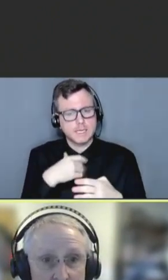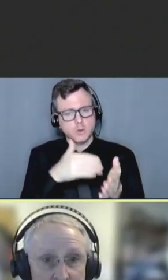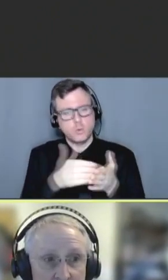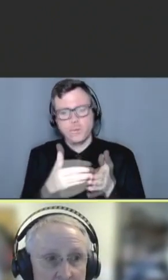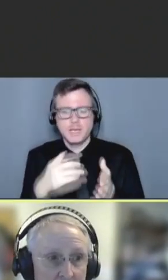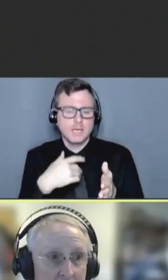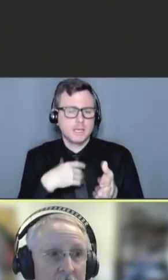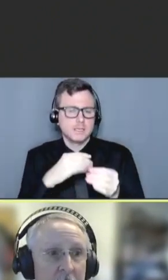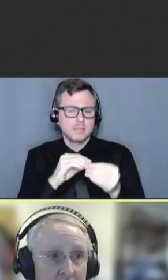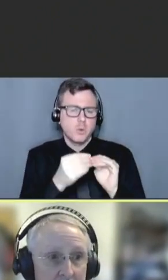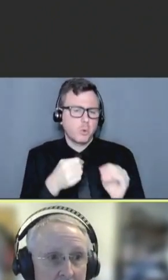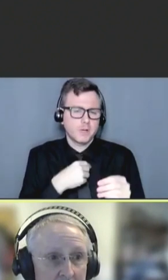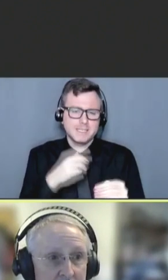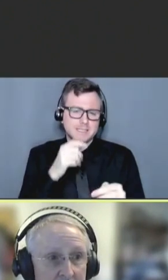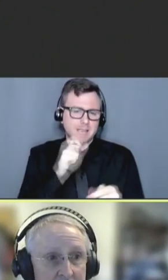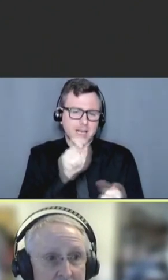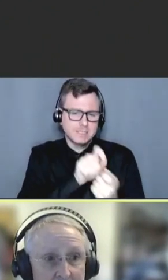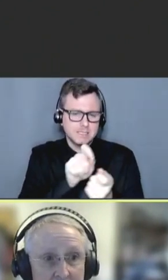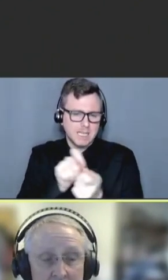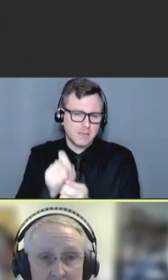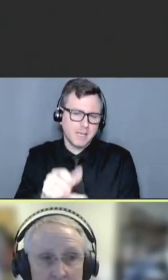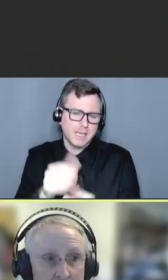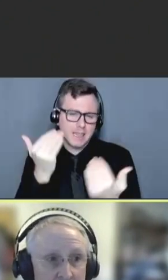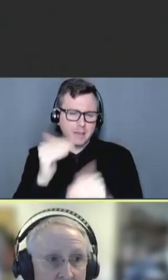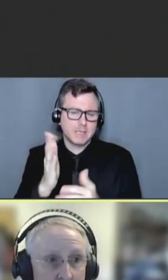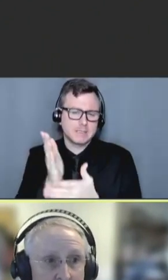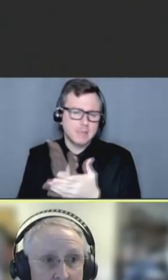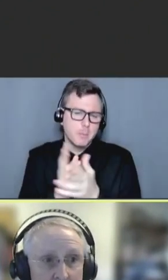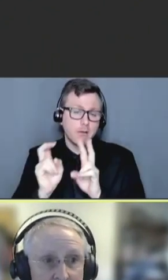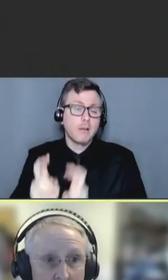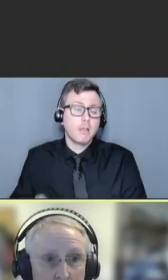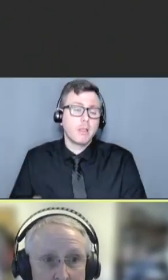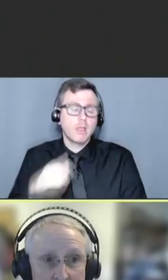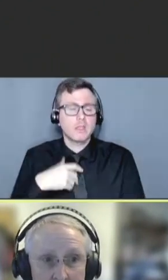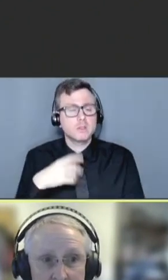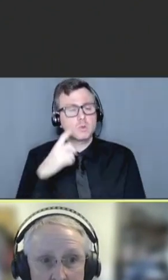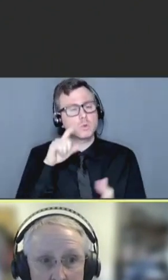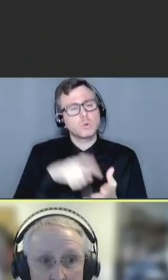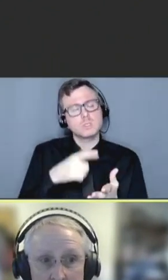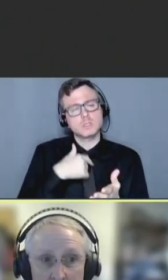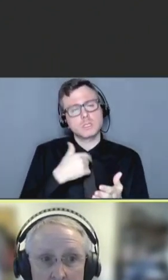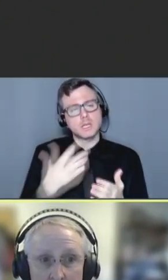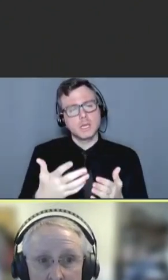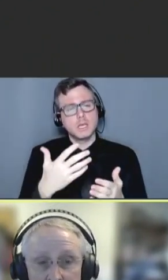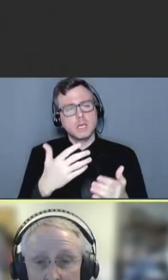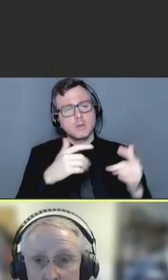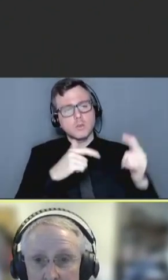which does limit some of the analyses. There was a reduced follow-up time following Moderna booster